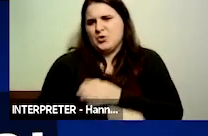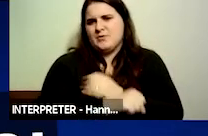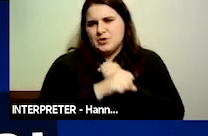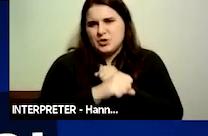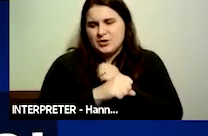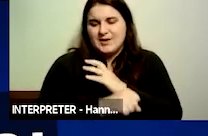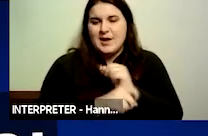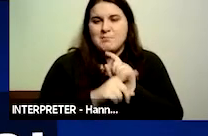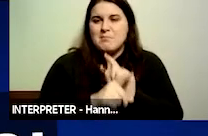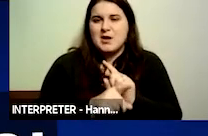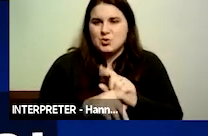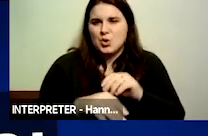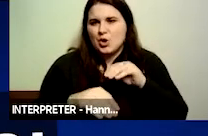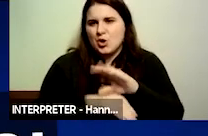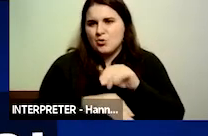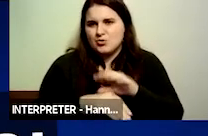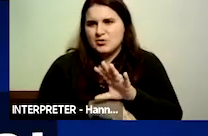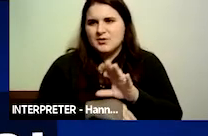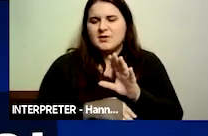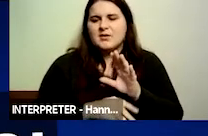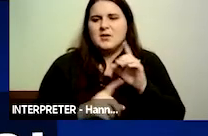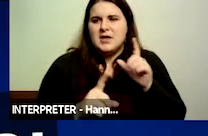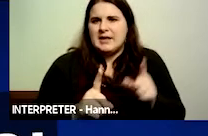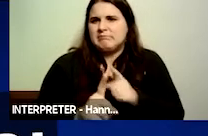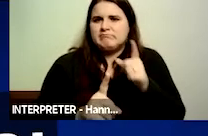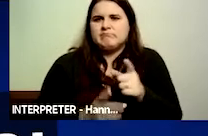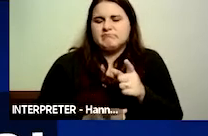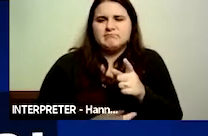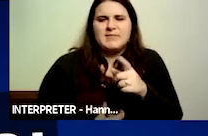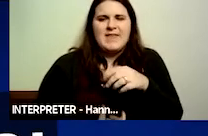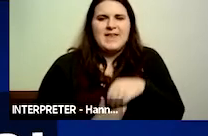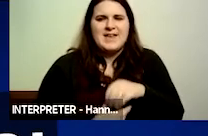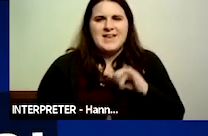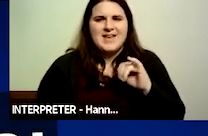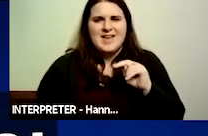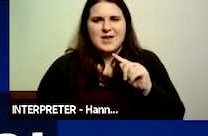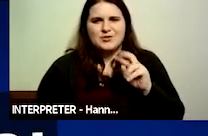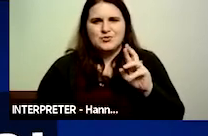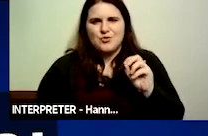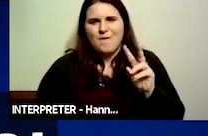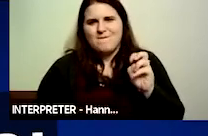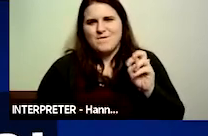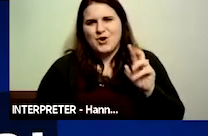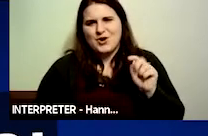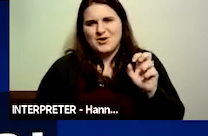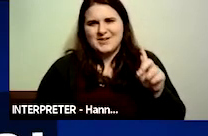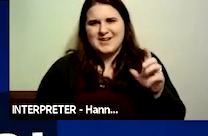and it's an aspiring introverted leaders and speaking and presenting workshops and introverted leadership, creating security or in its programs.